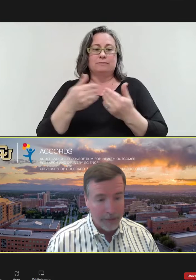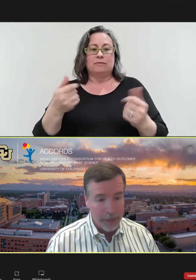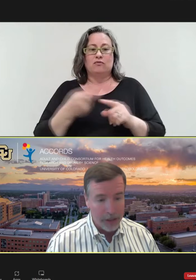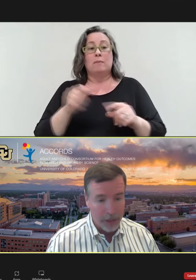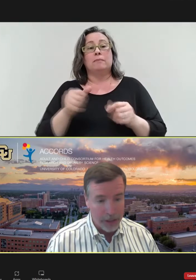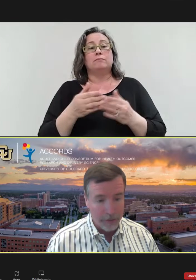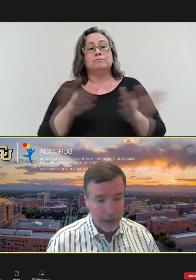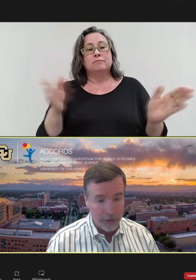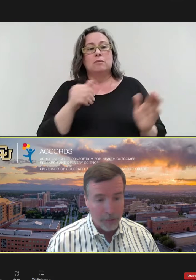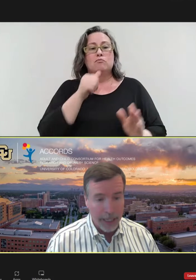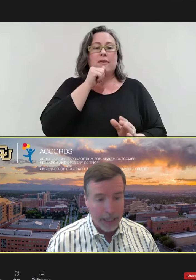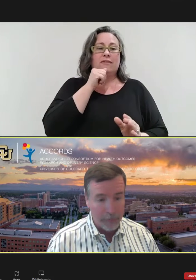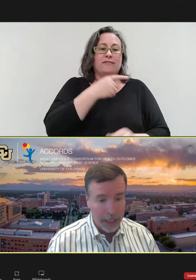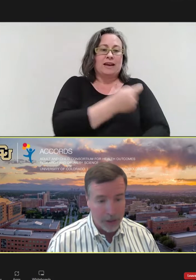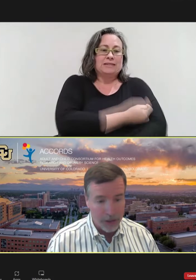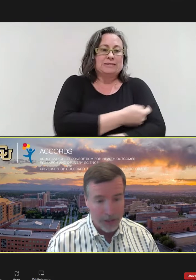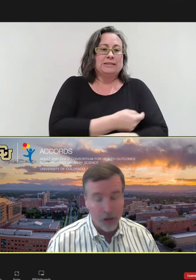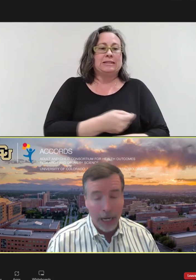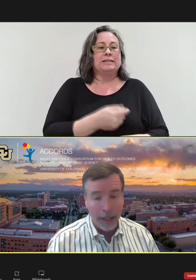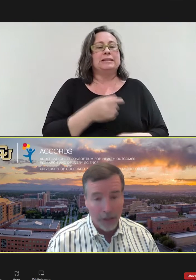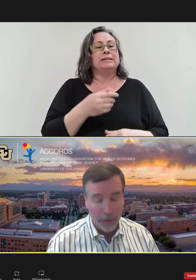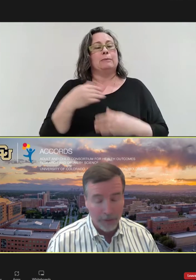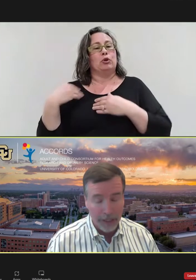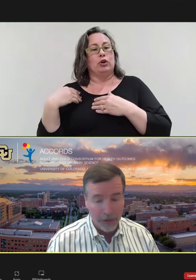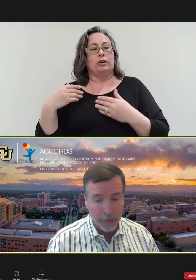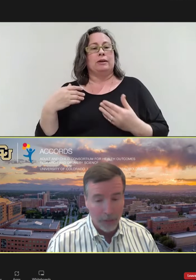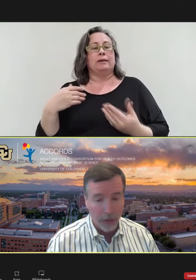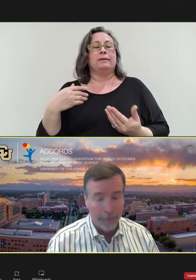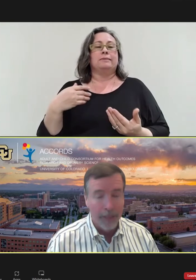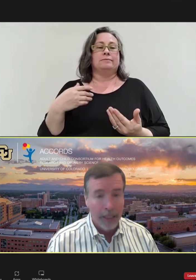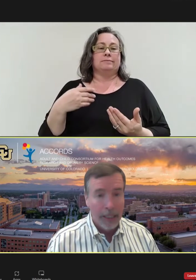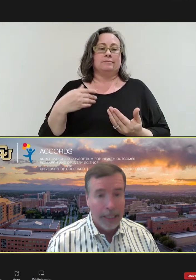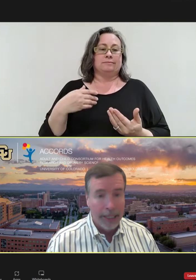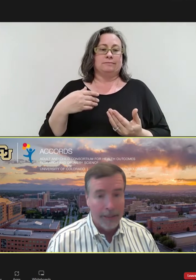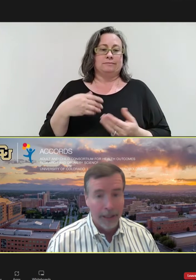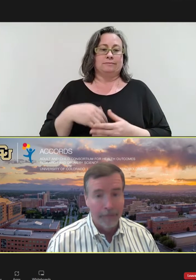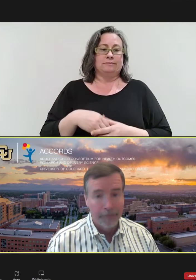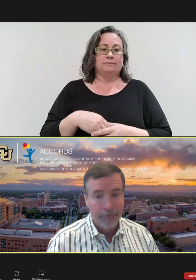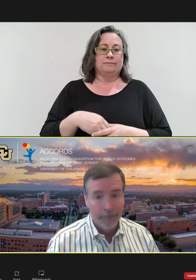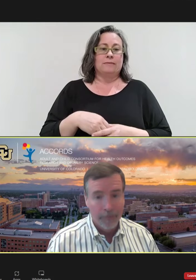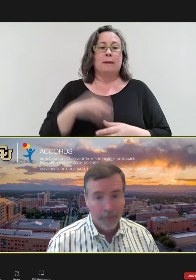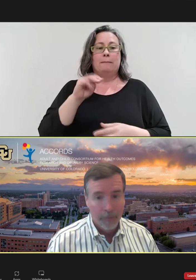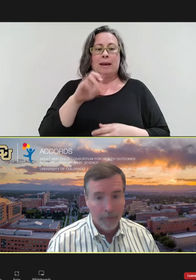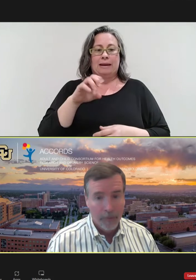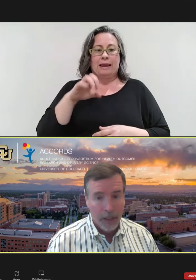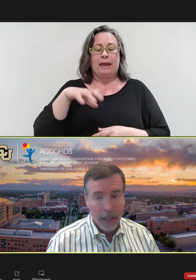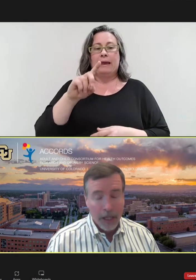administration fees for Medicaid patients is challenging with the VFC program. Next slide.